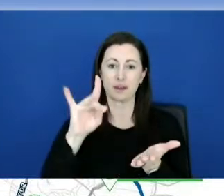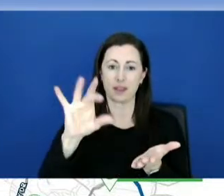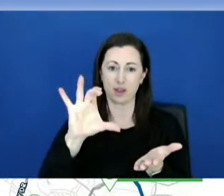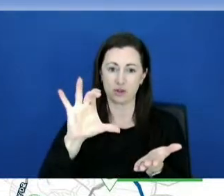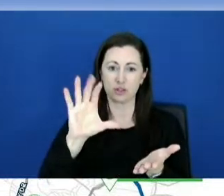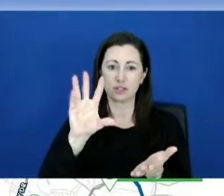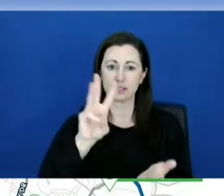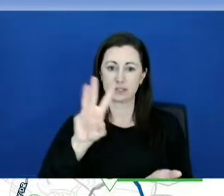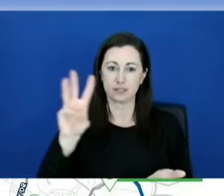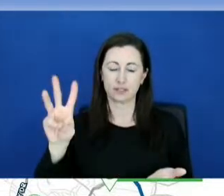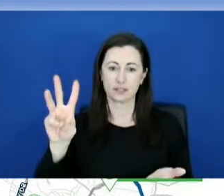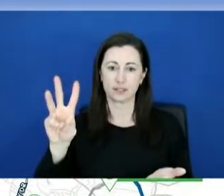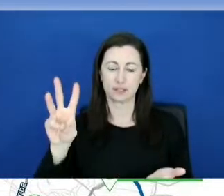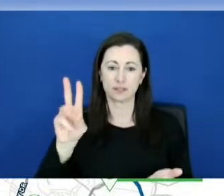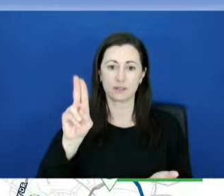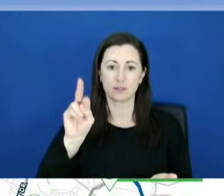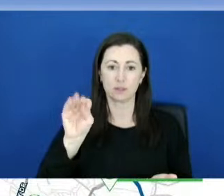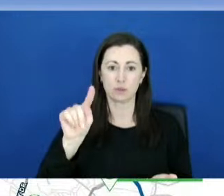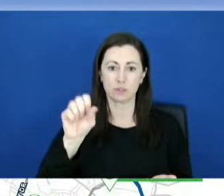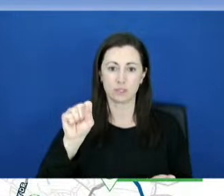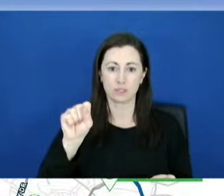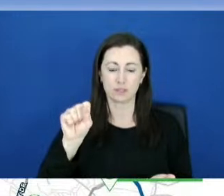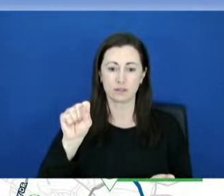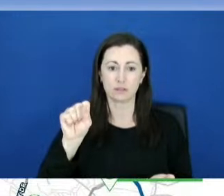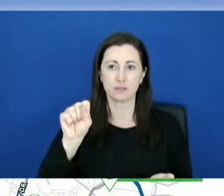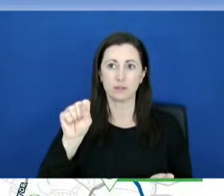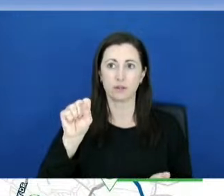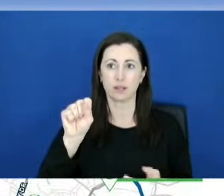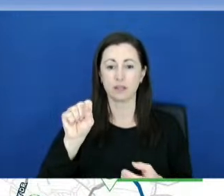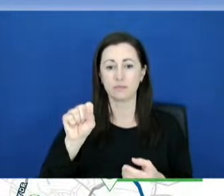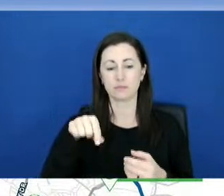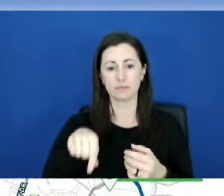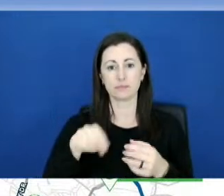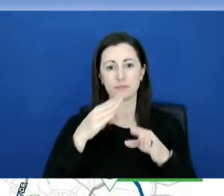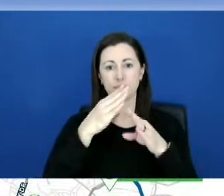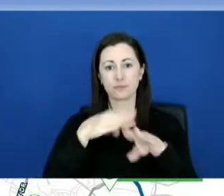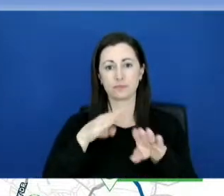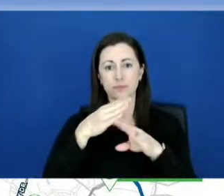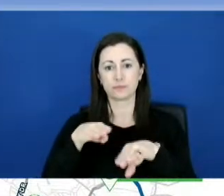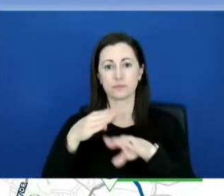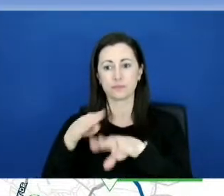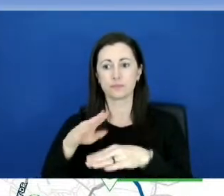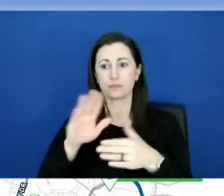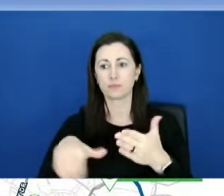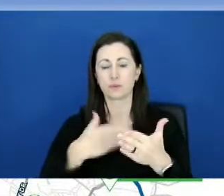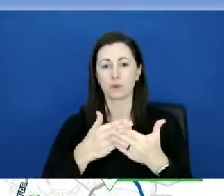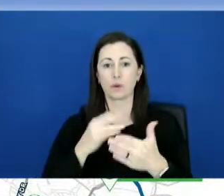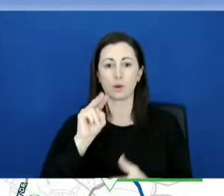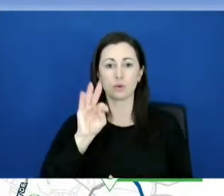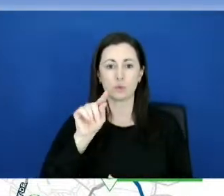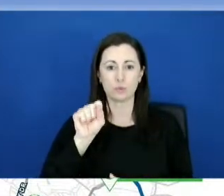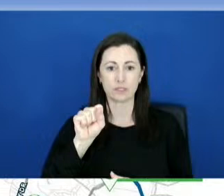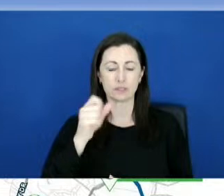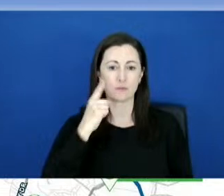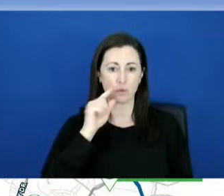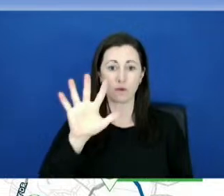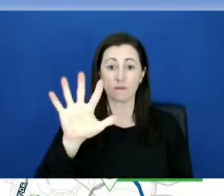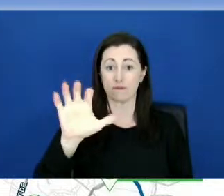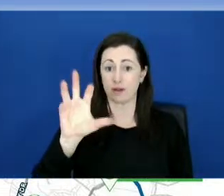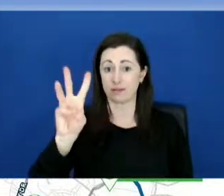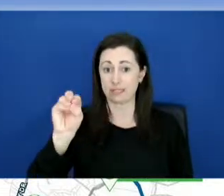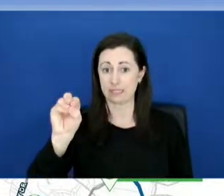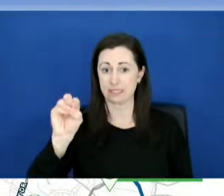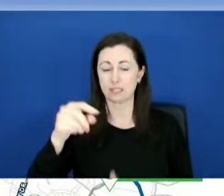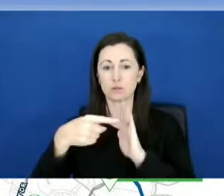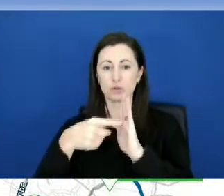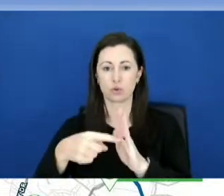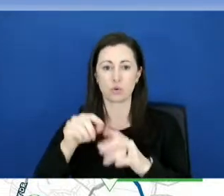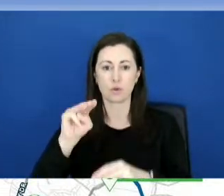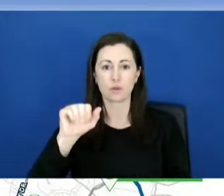AS I MENTIONED, THERE ARE 1,866